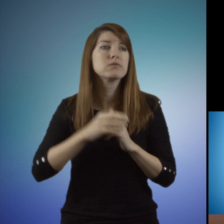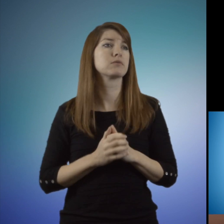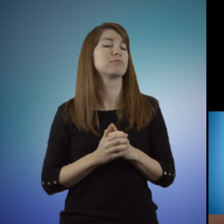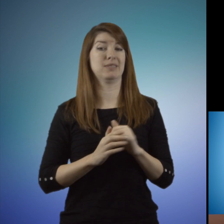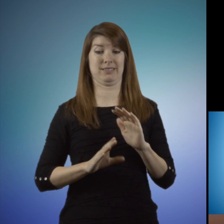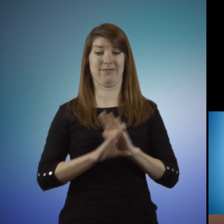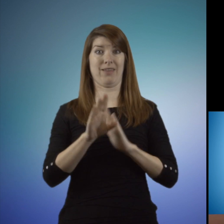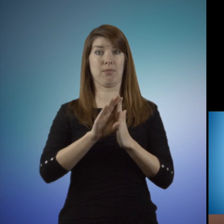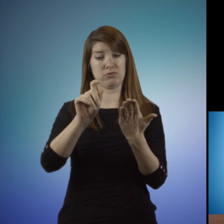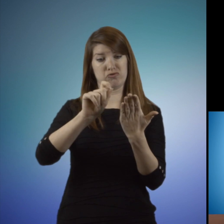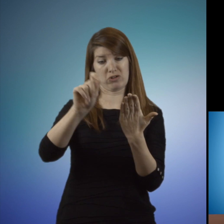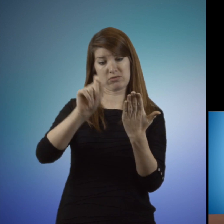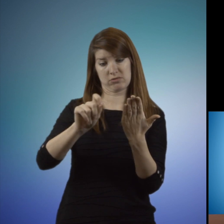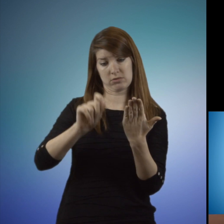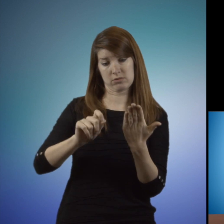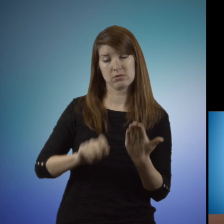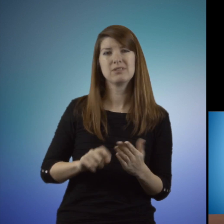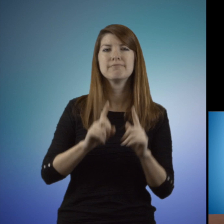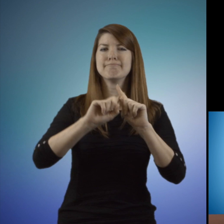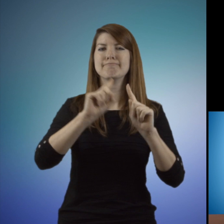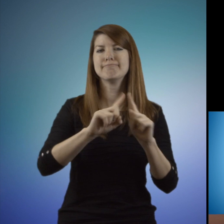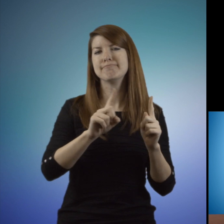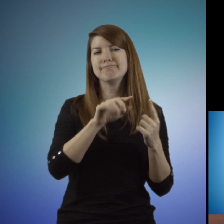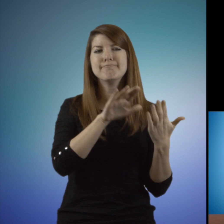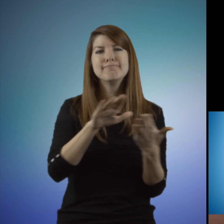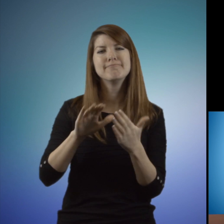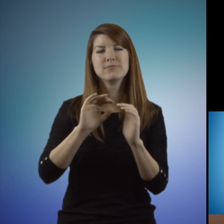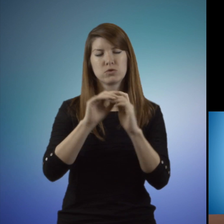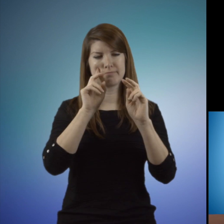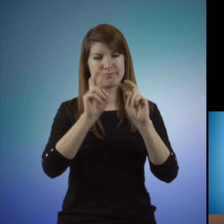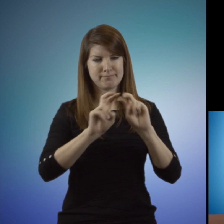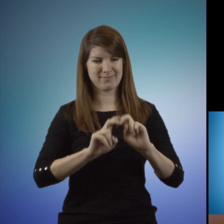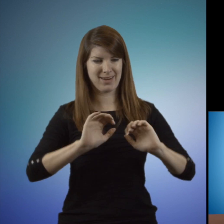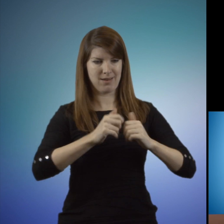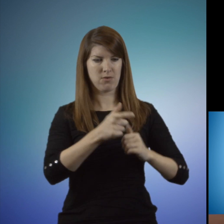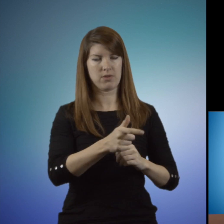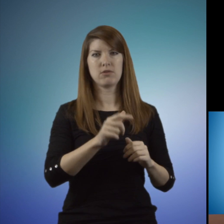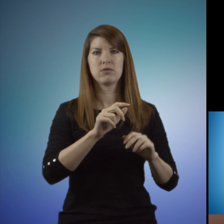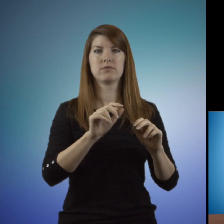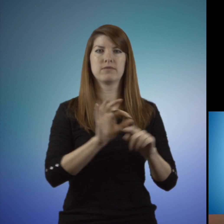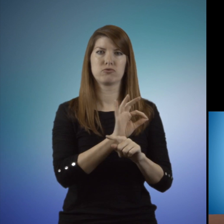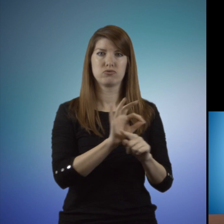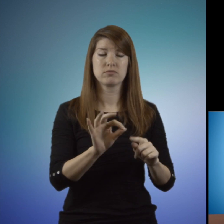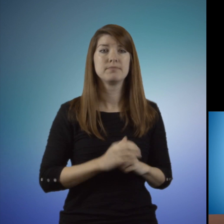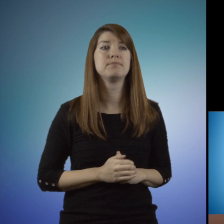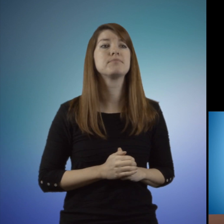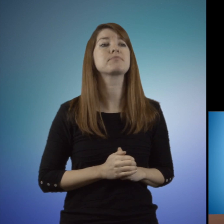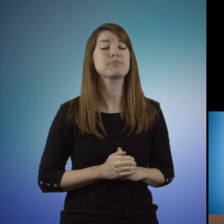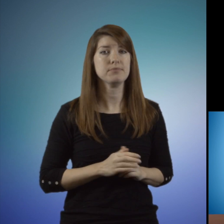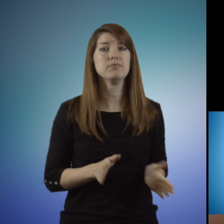There's a variety of ways to look at how children are functioning. And then we would also review medical and other pertinent records